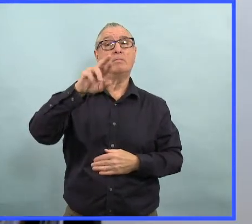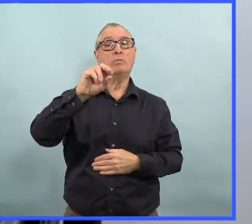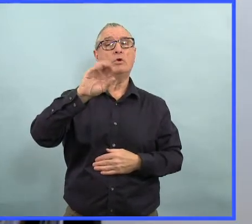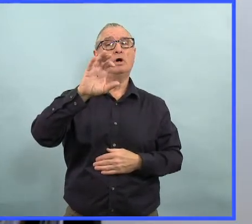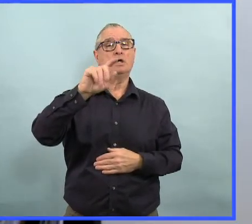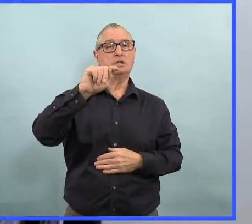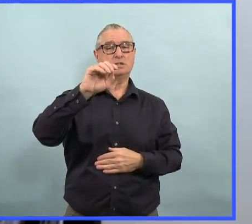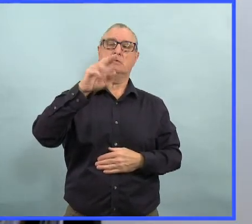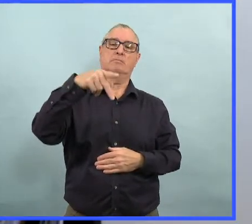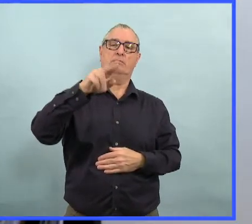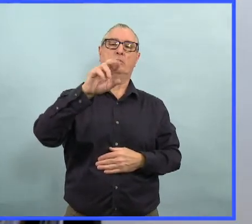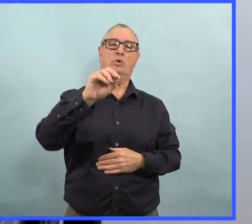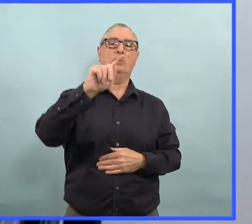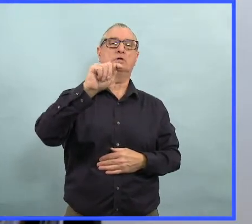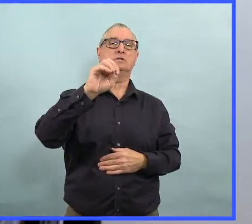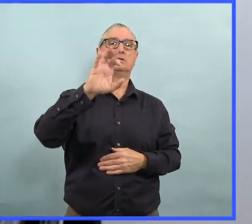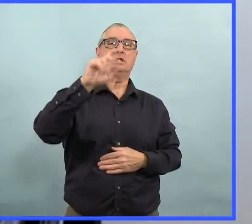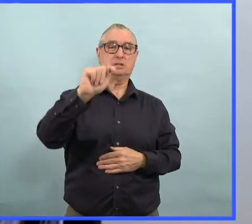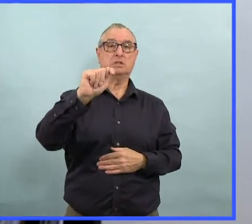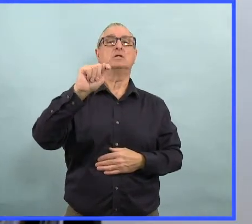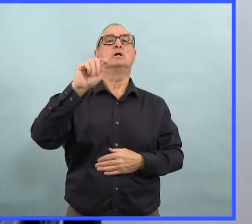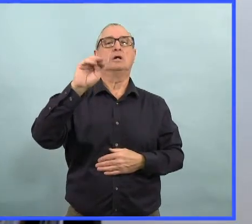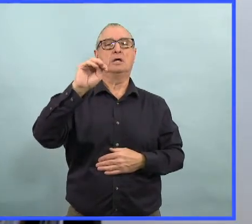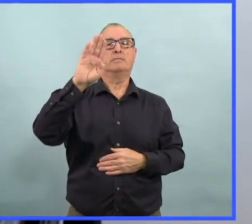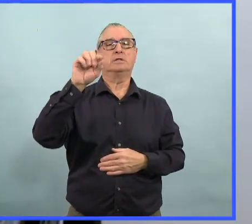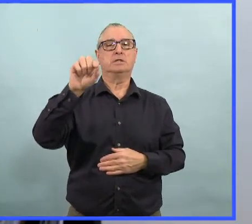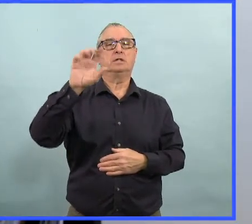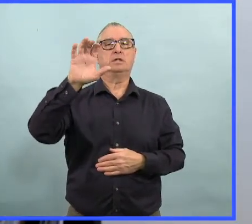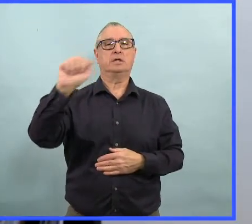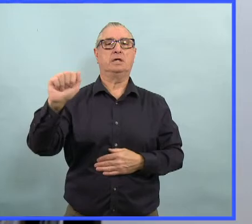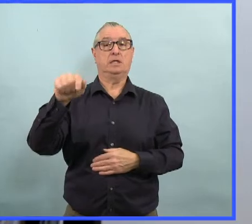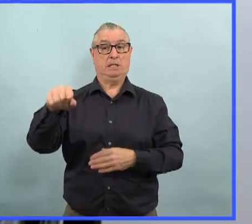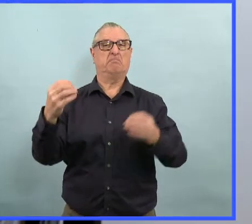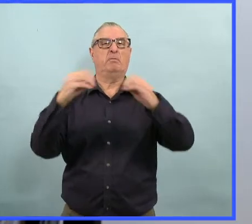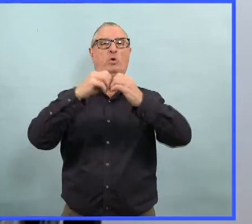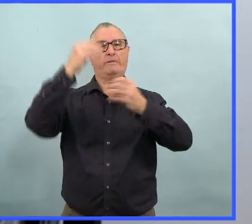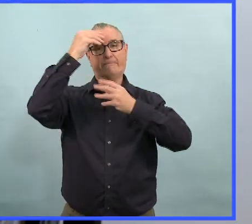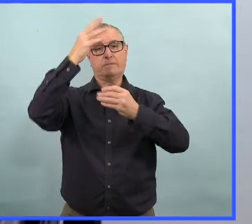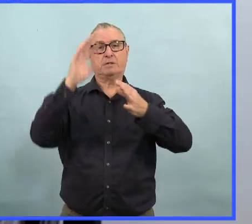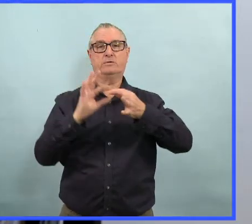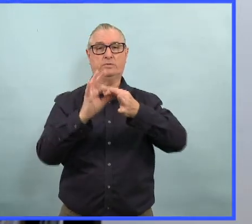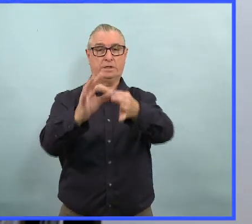19 and you have not yet received a first second or third dose please contact your